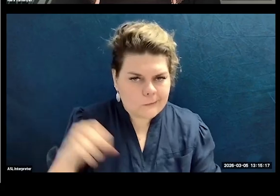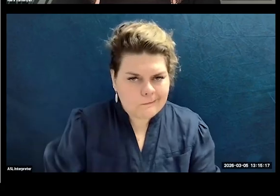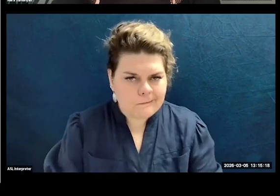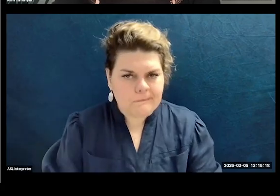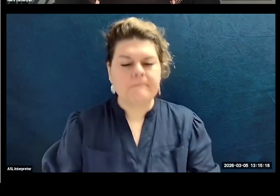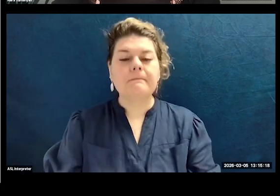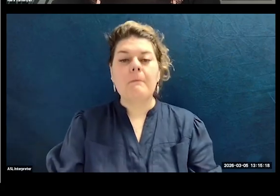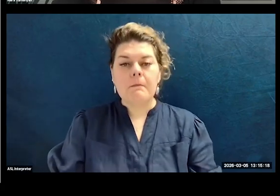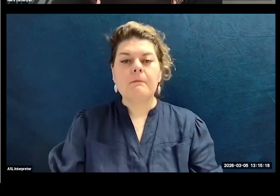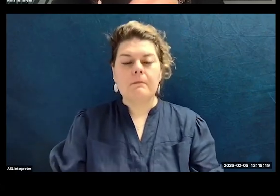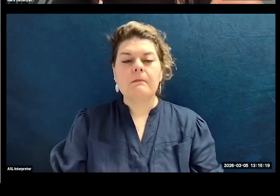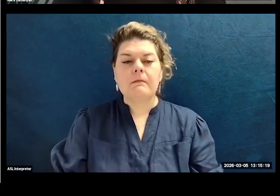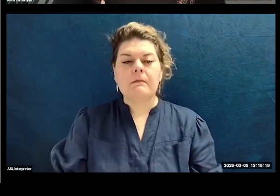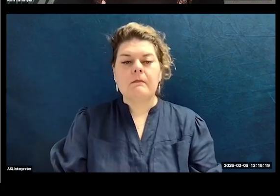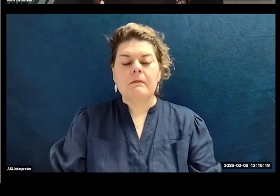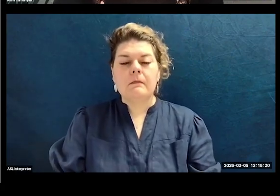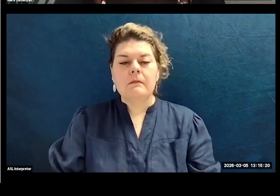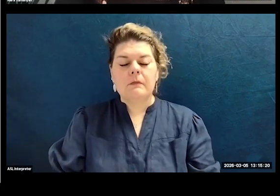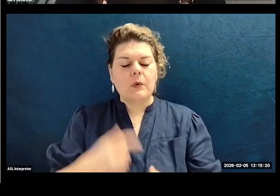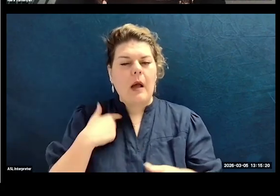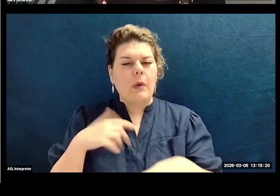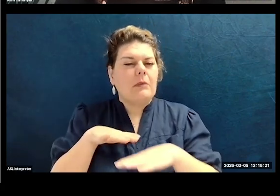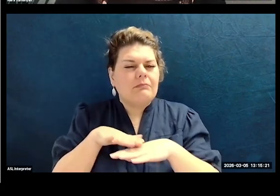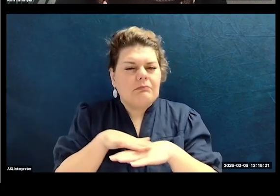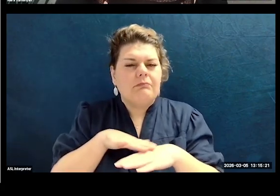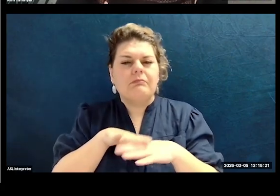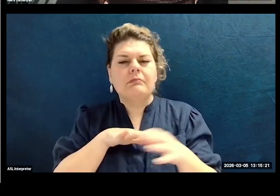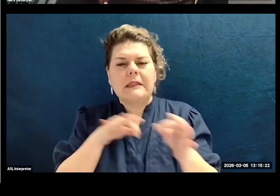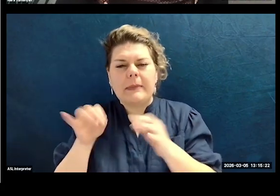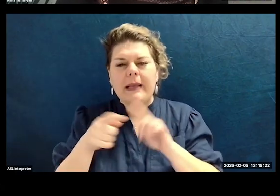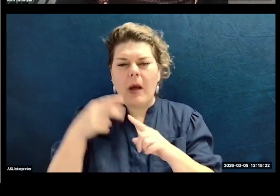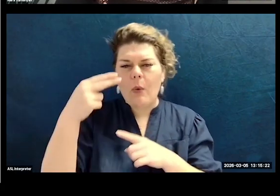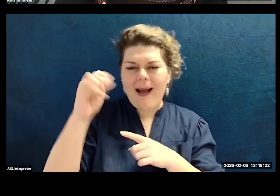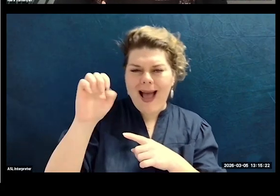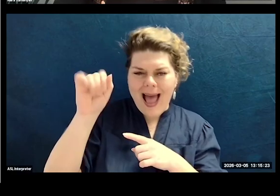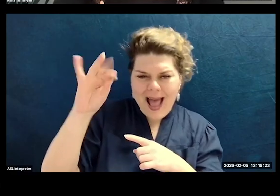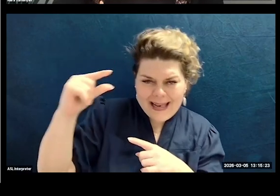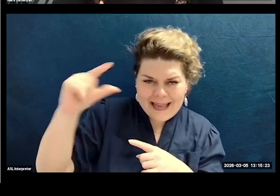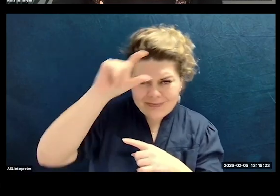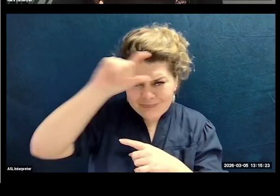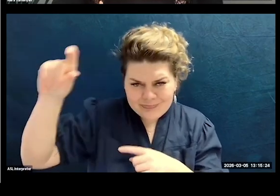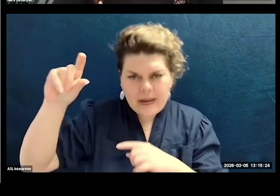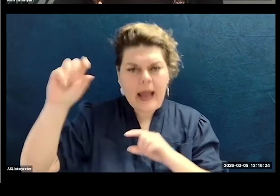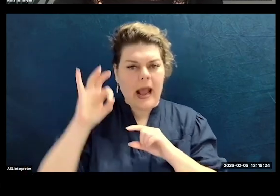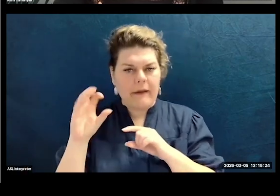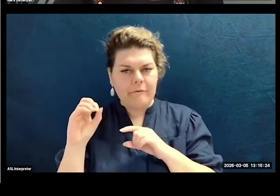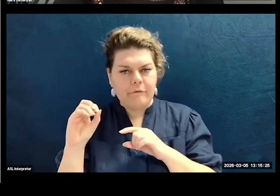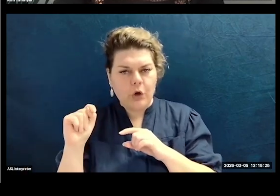Let's briefly talk about heading and footer content here. When you run auto-tagging,